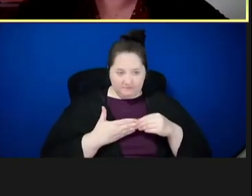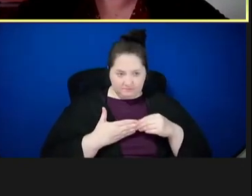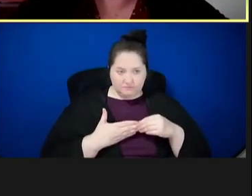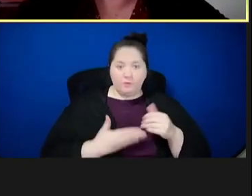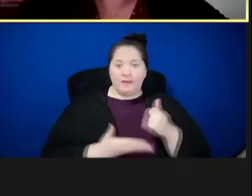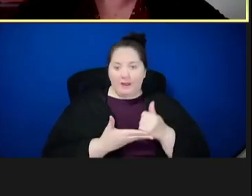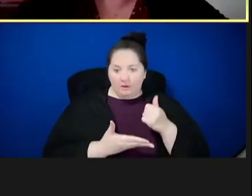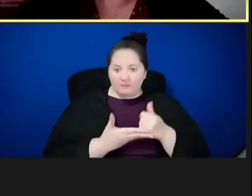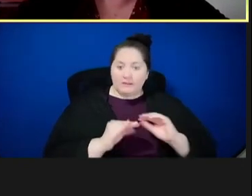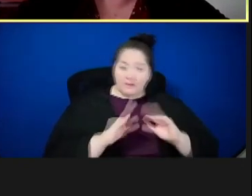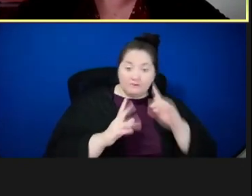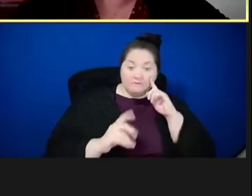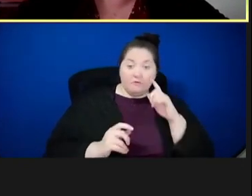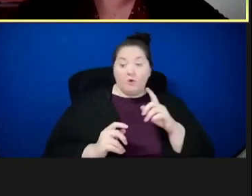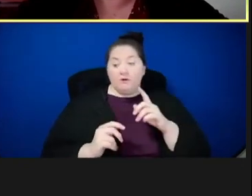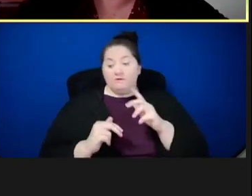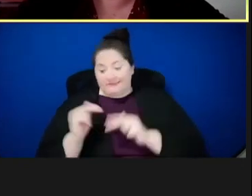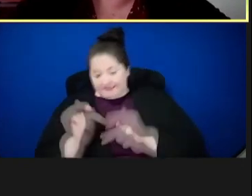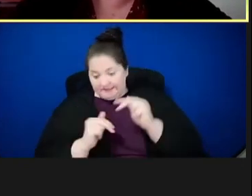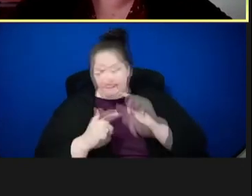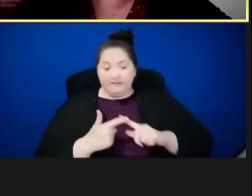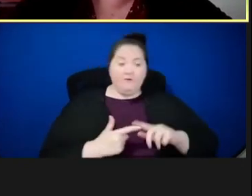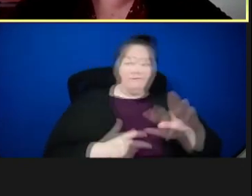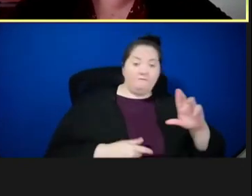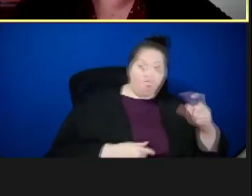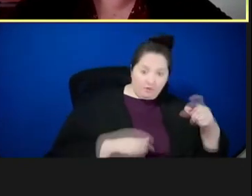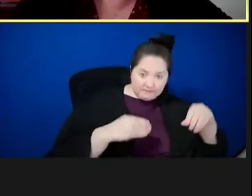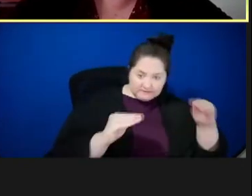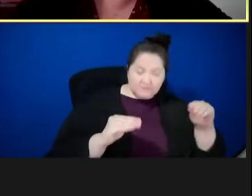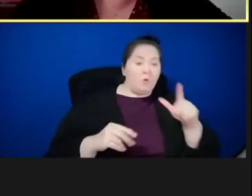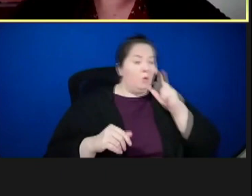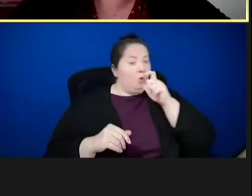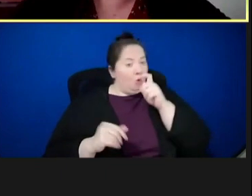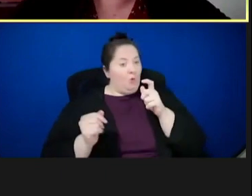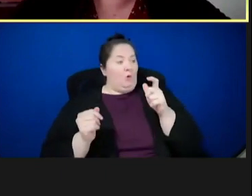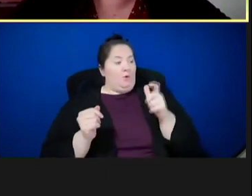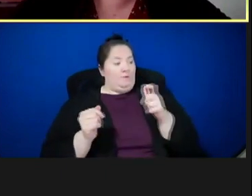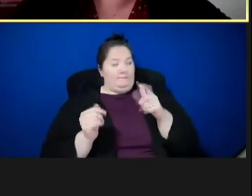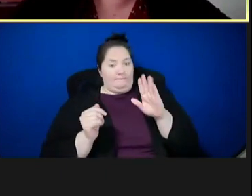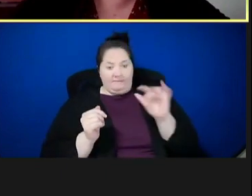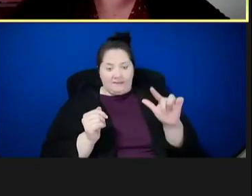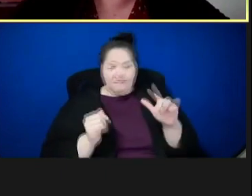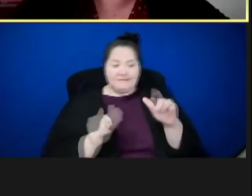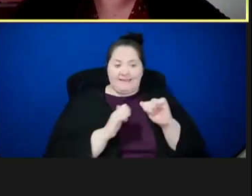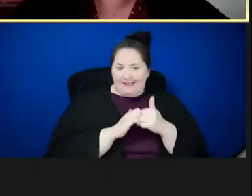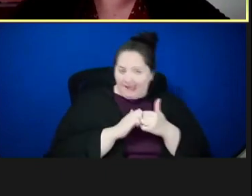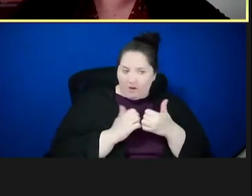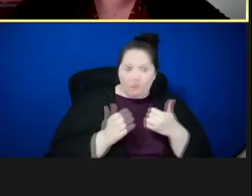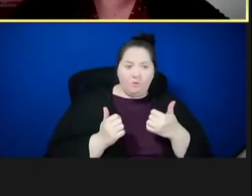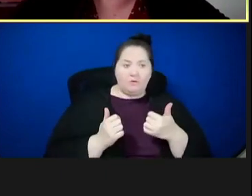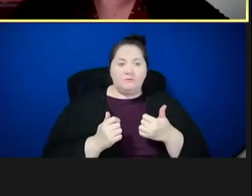pharmacies who needs to be billing and how they need to be billing by type of Medicare, Part